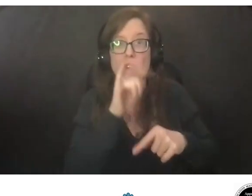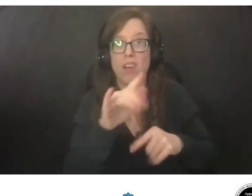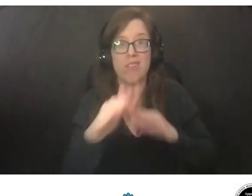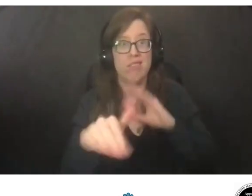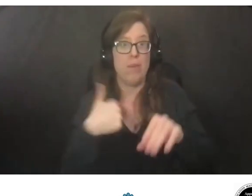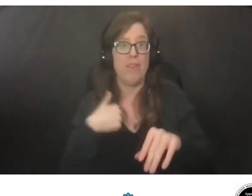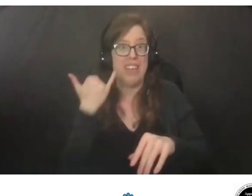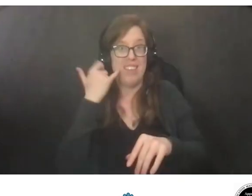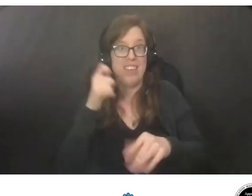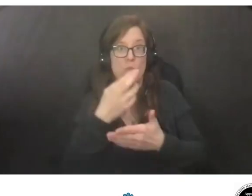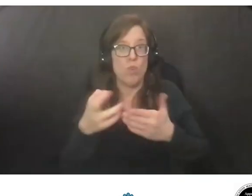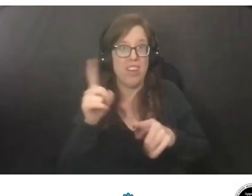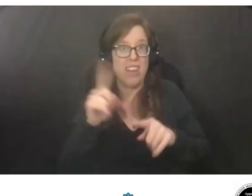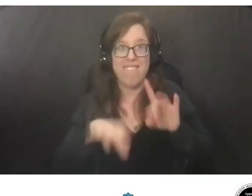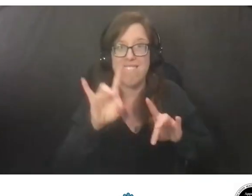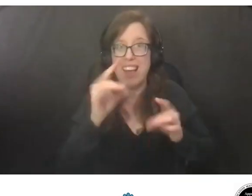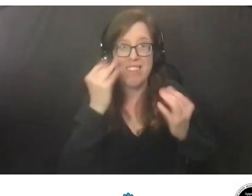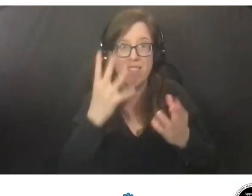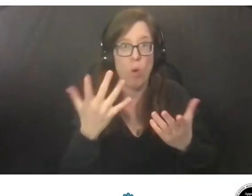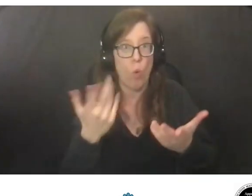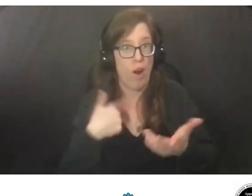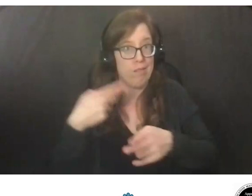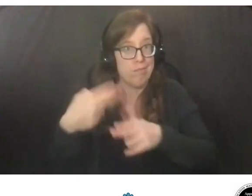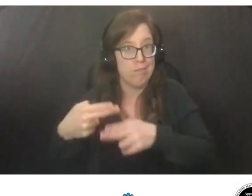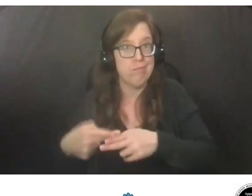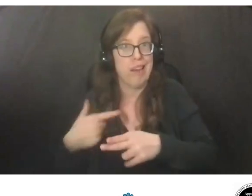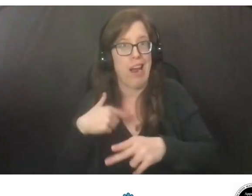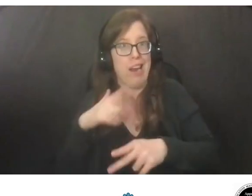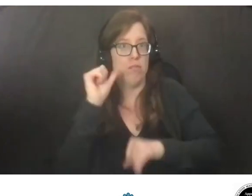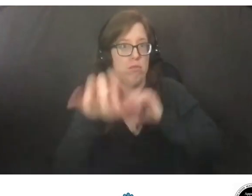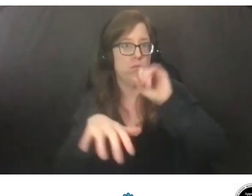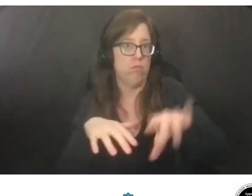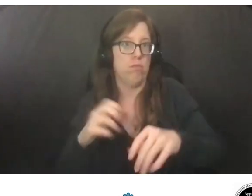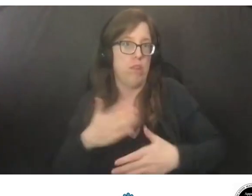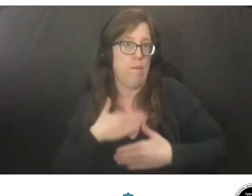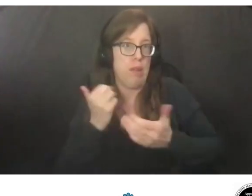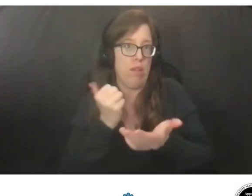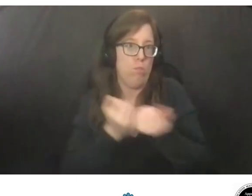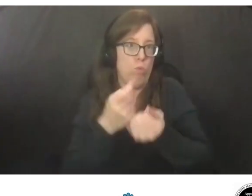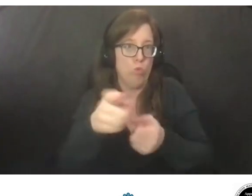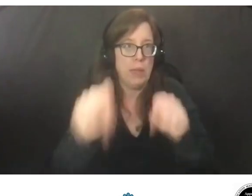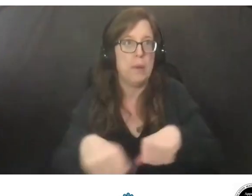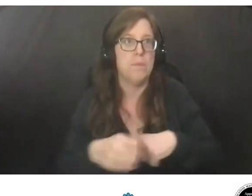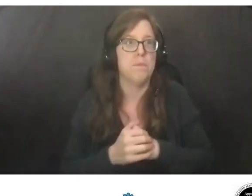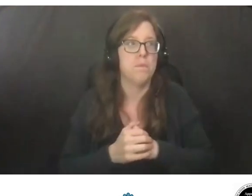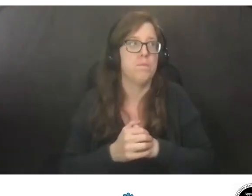me if you need resources or can't find what I was sharing about. And I'm happy to help you.